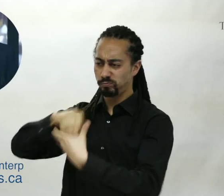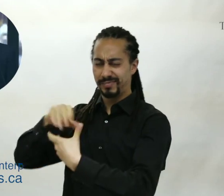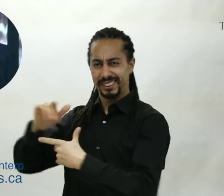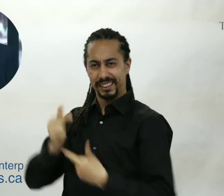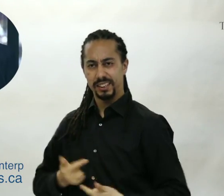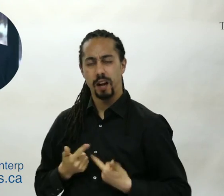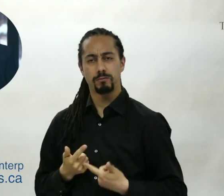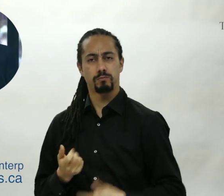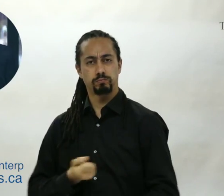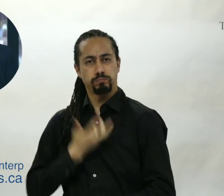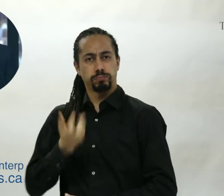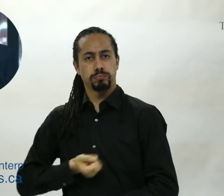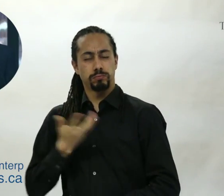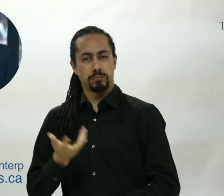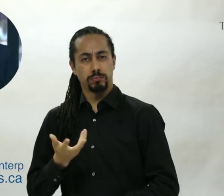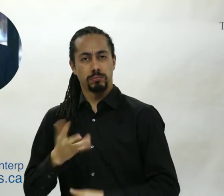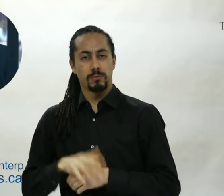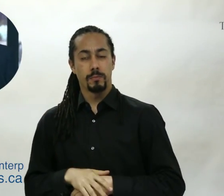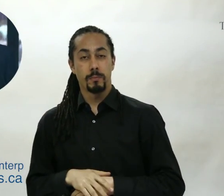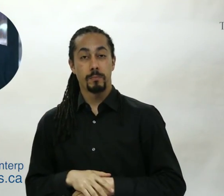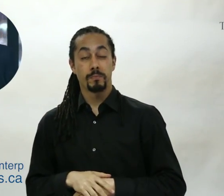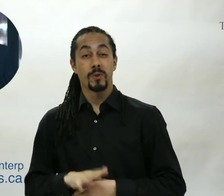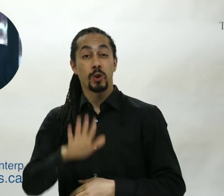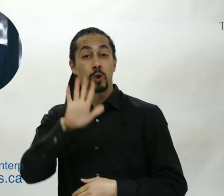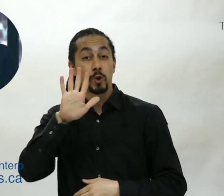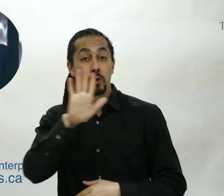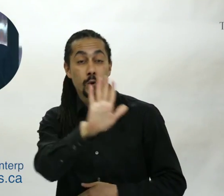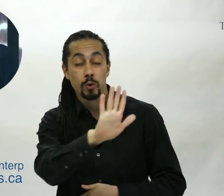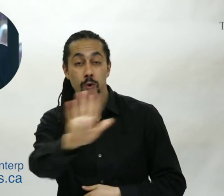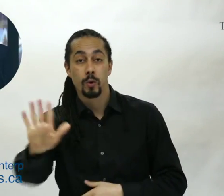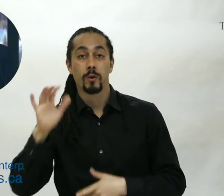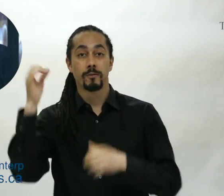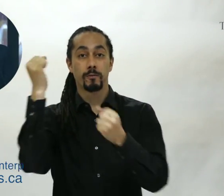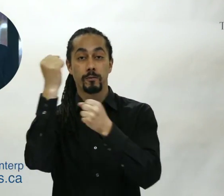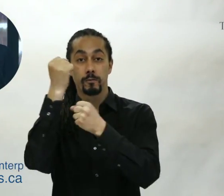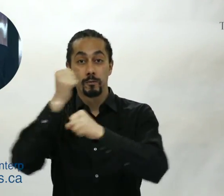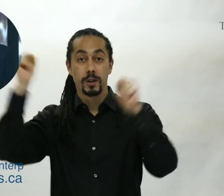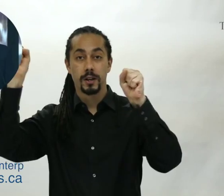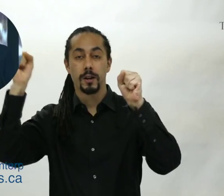And your freedom, your democracy is his cherished legacy.